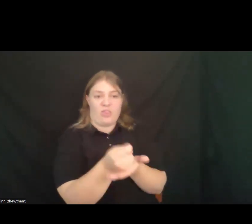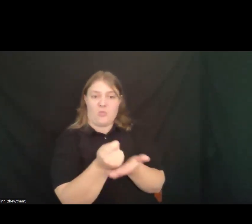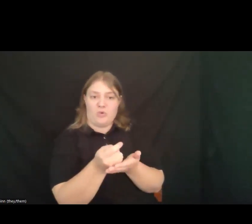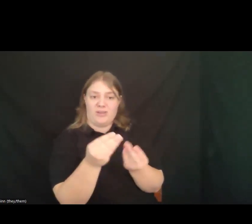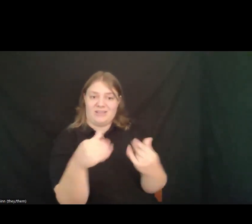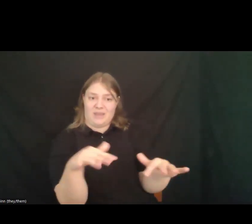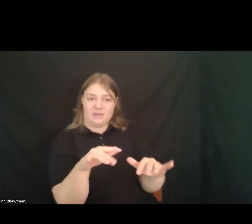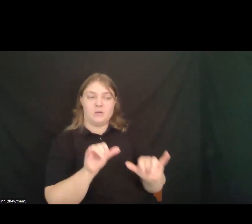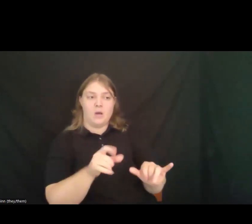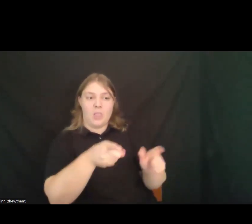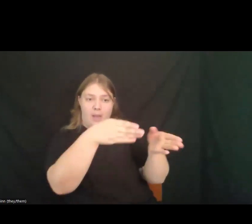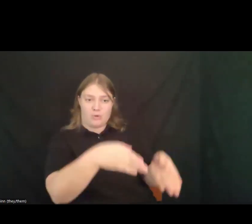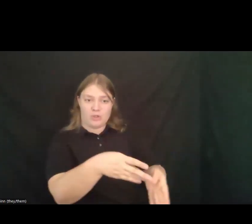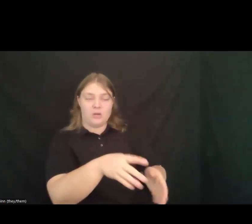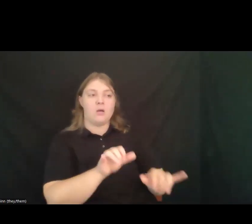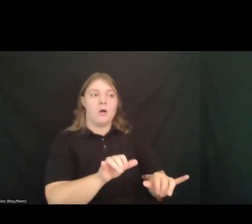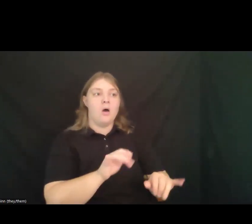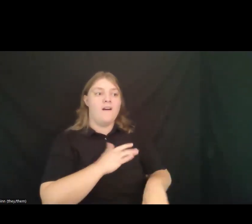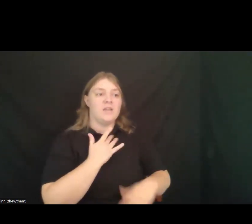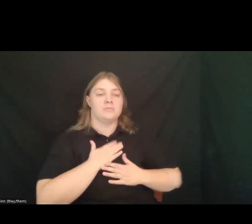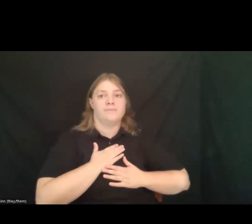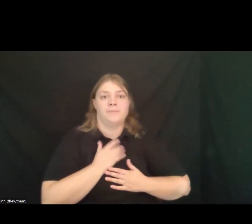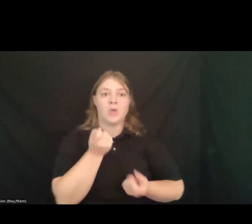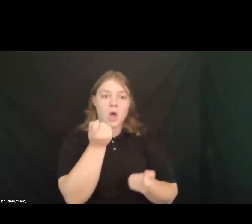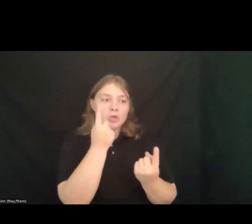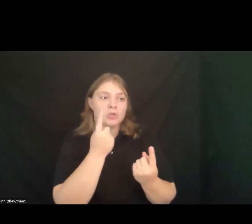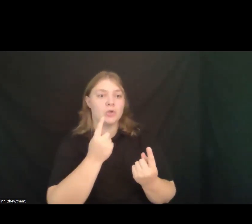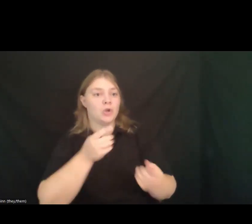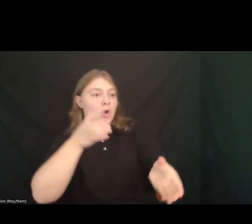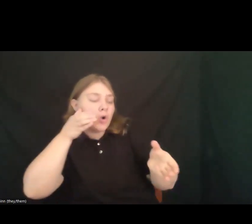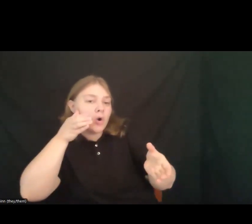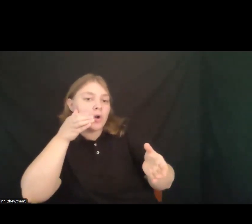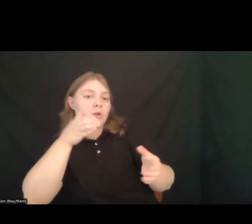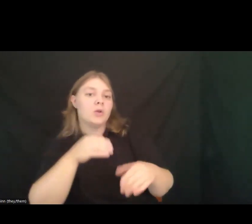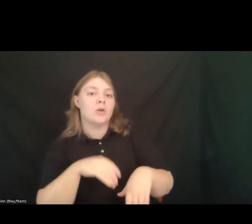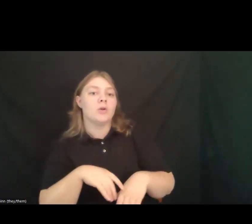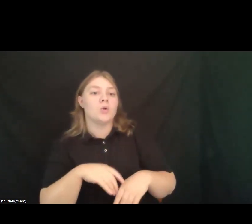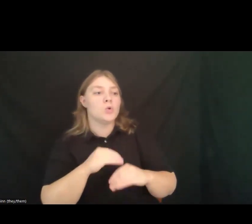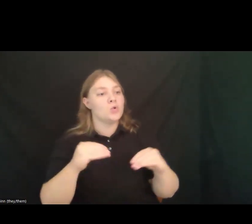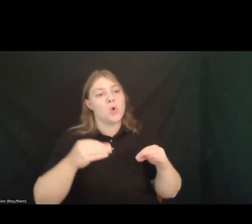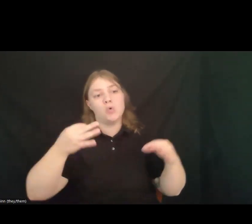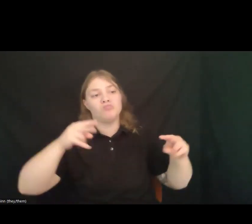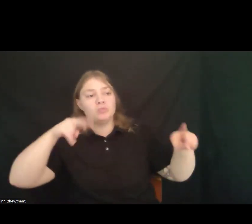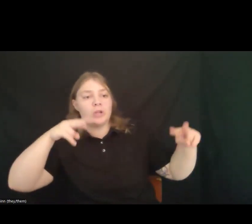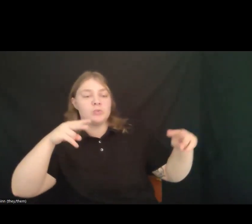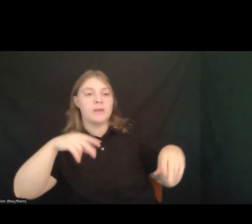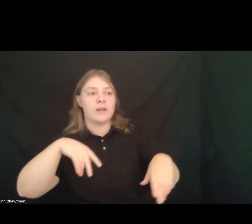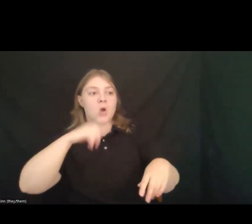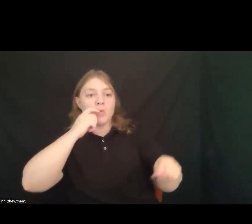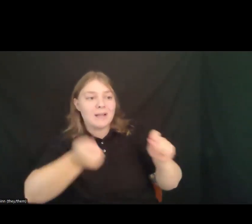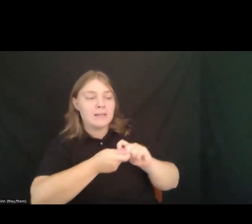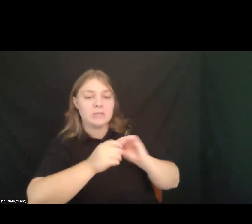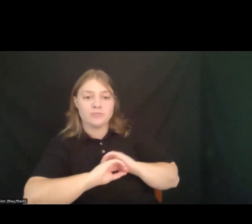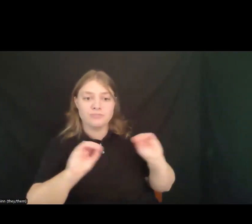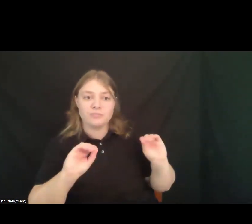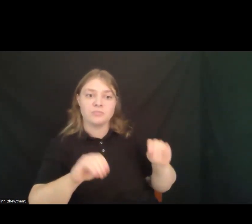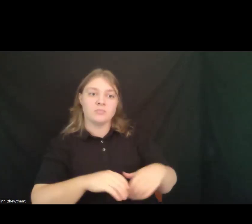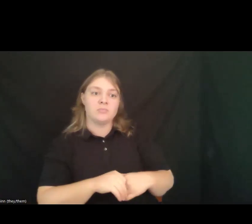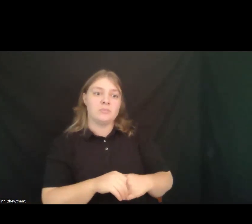feel understood heard um there's no room for you know judgment or retaliation um and they they they